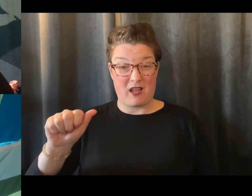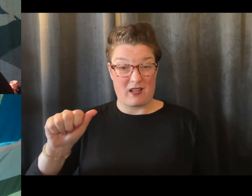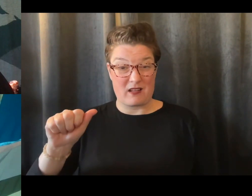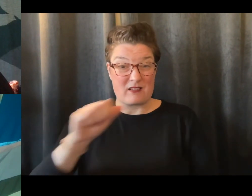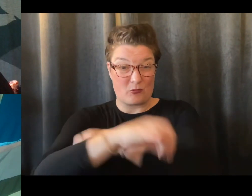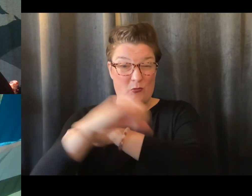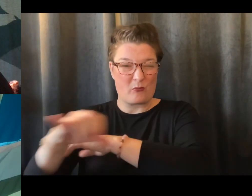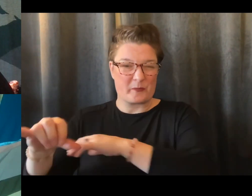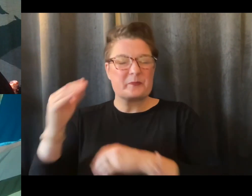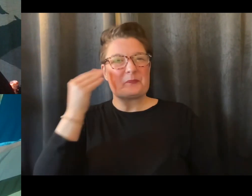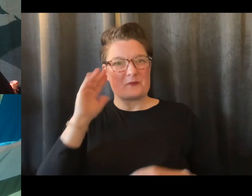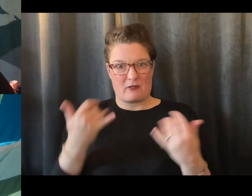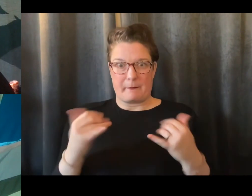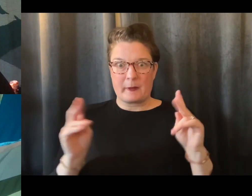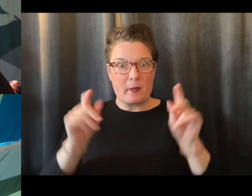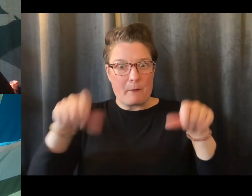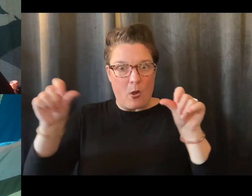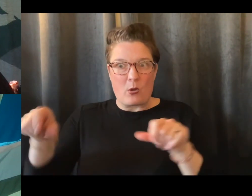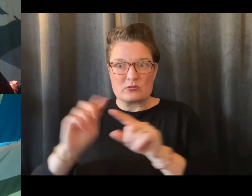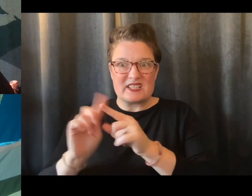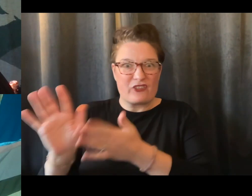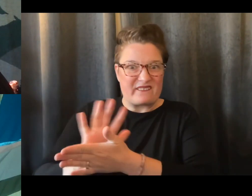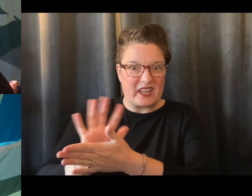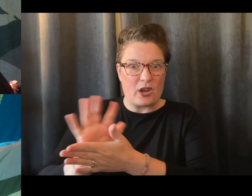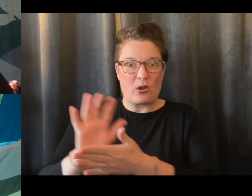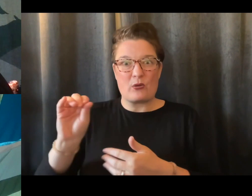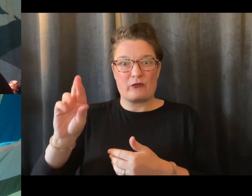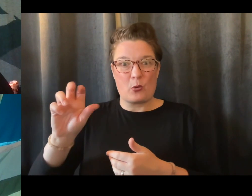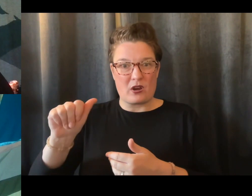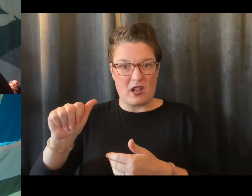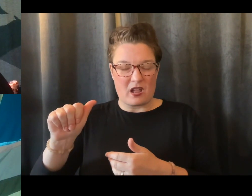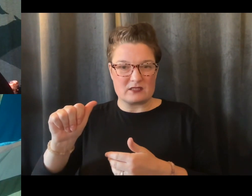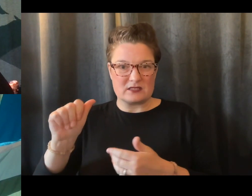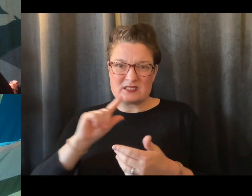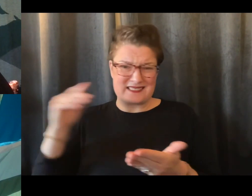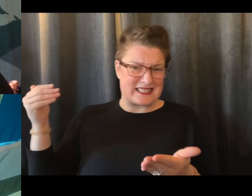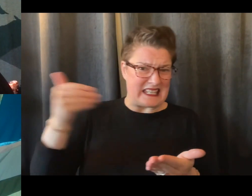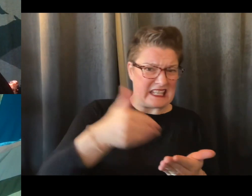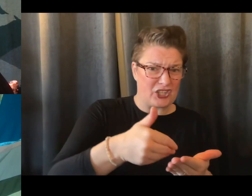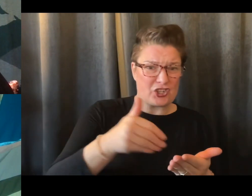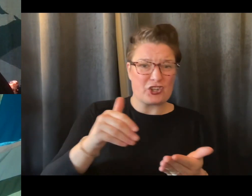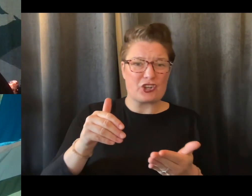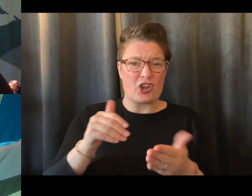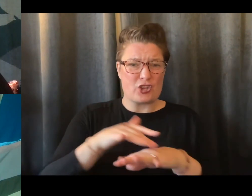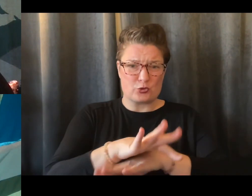really close to, the shore, in the Puget Sound in the Salish Sea. And this is interesting behavior.